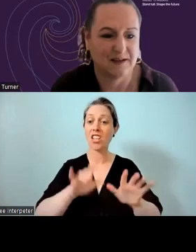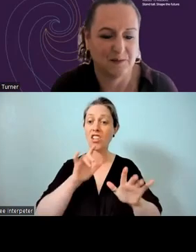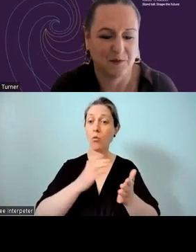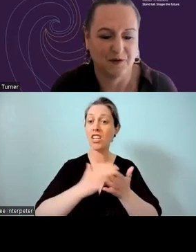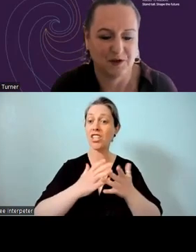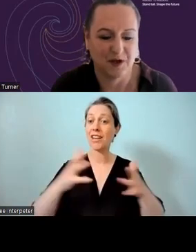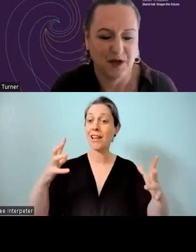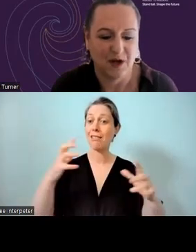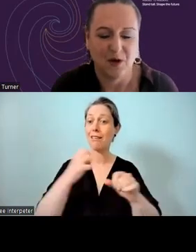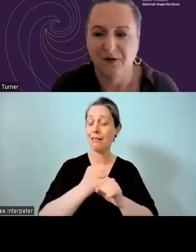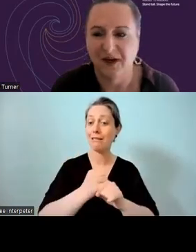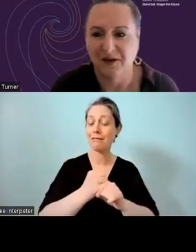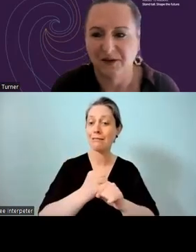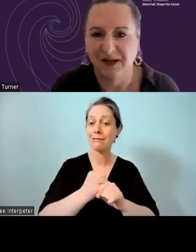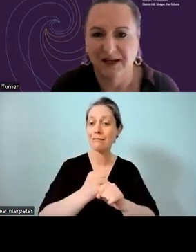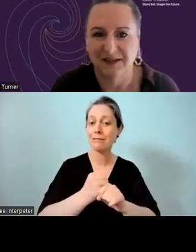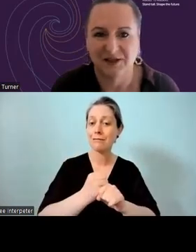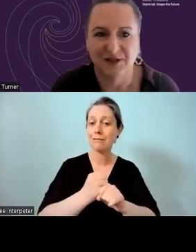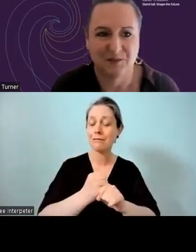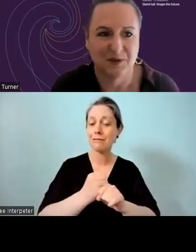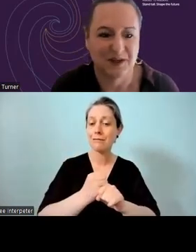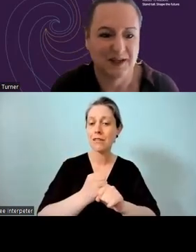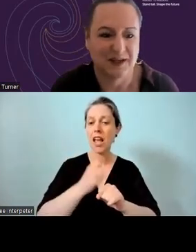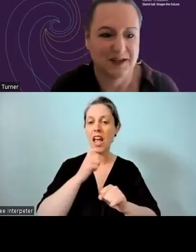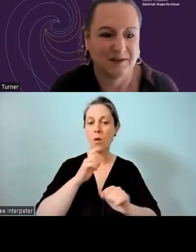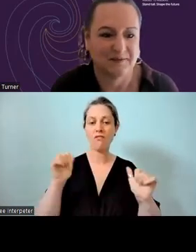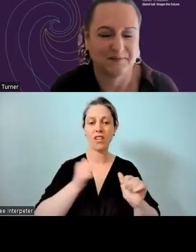And then we'll finish off our session with a karakia.